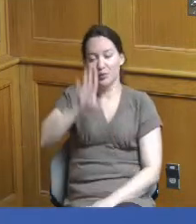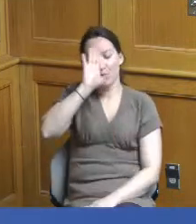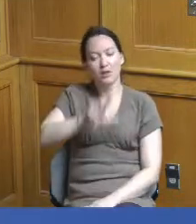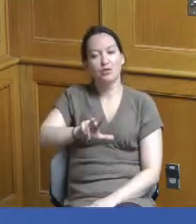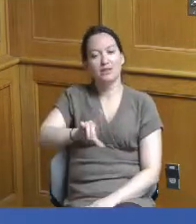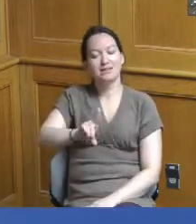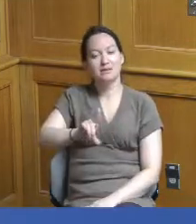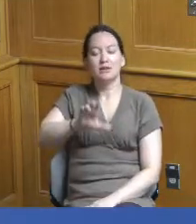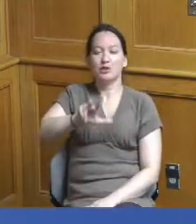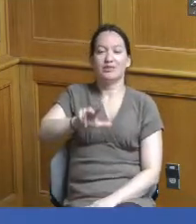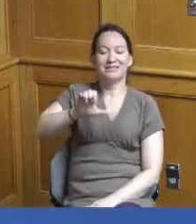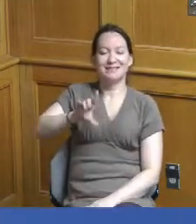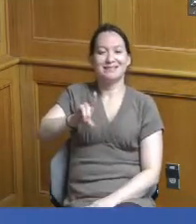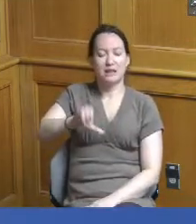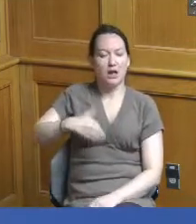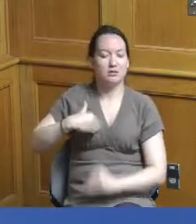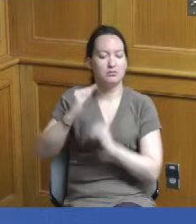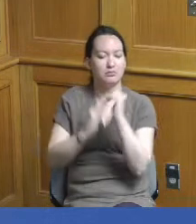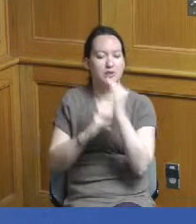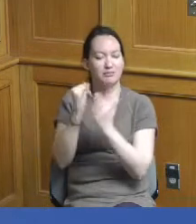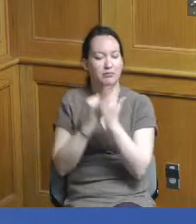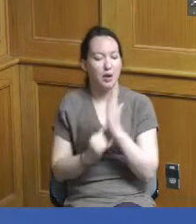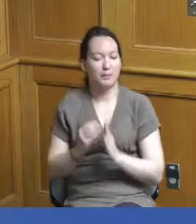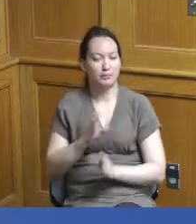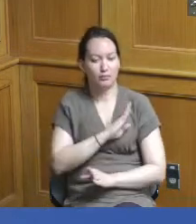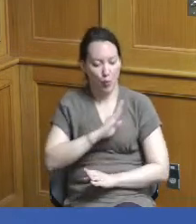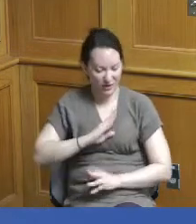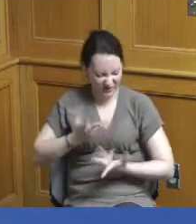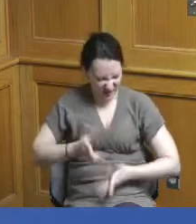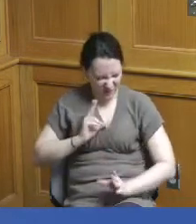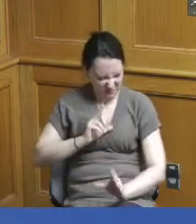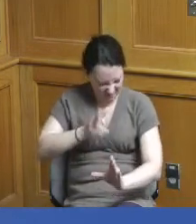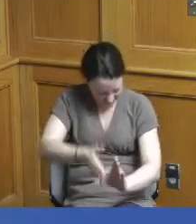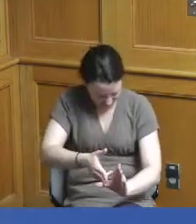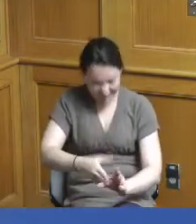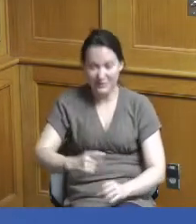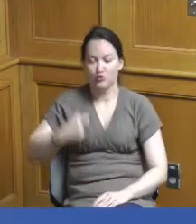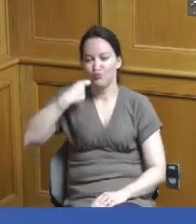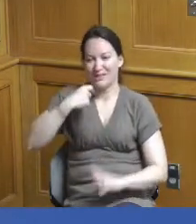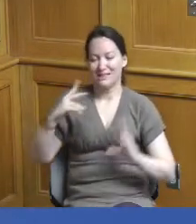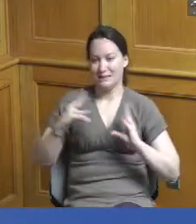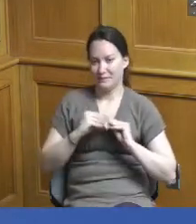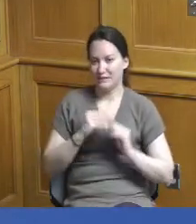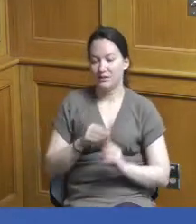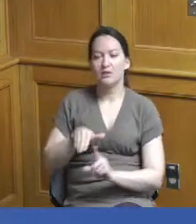an architect on board I from the last meeting we'd had and I followed up with Mr Liebert on